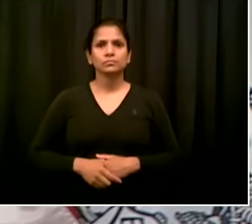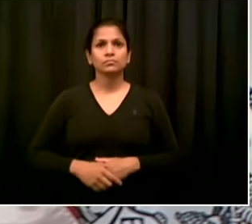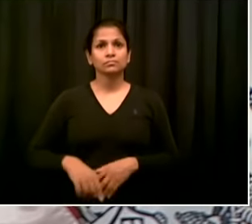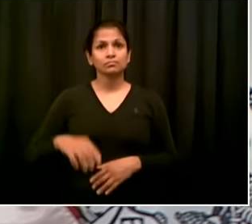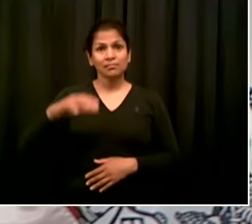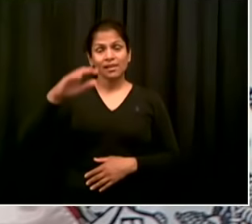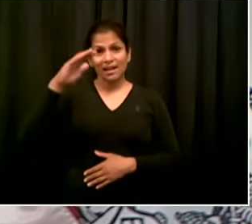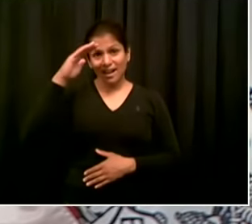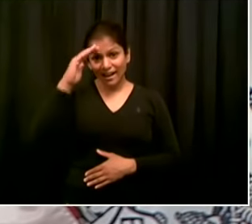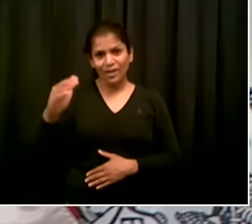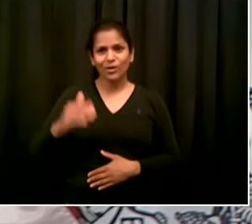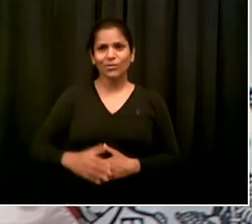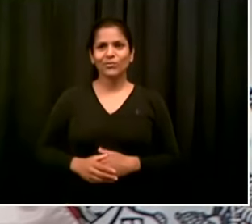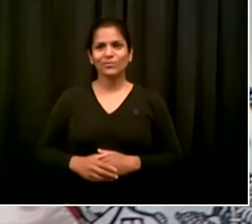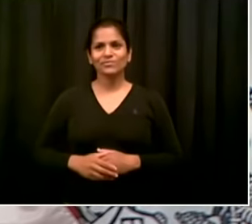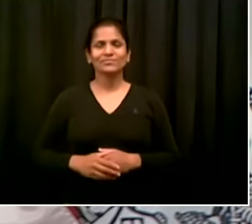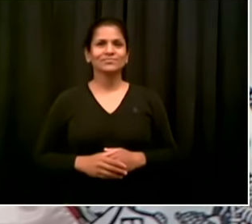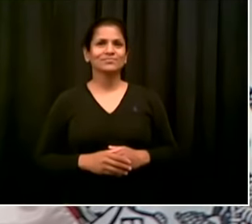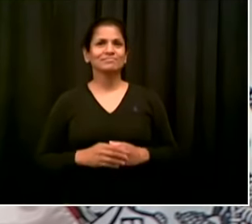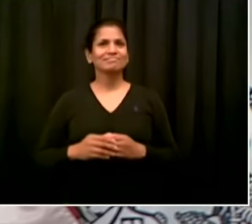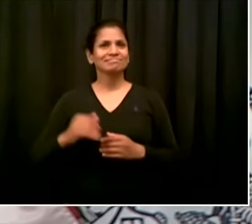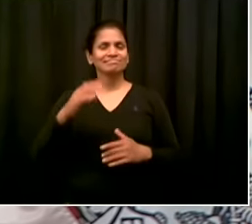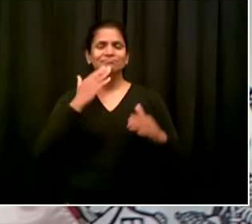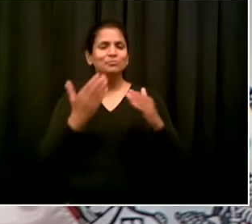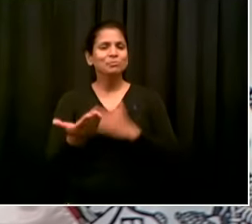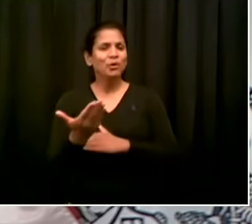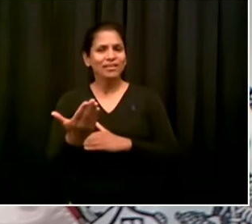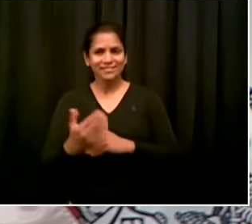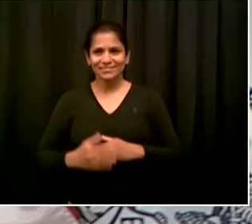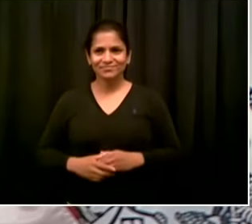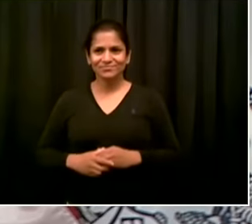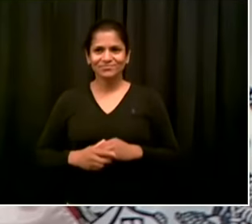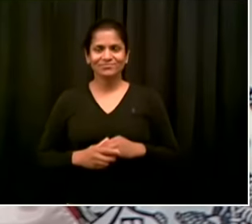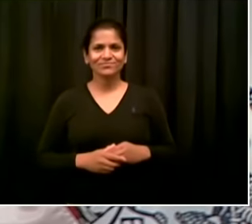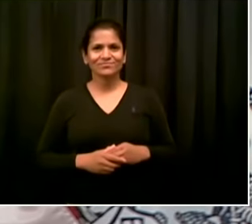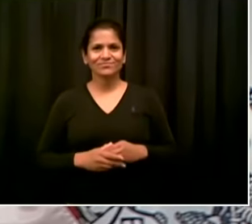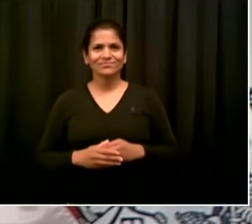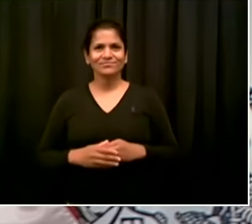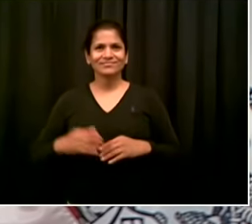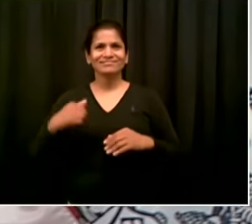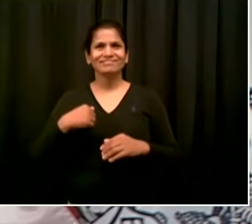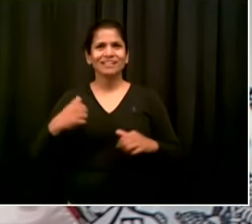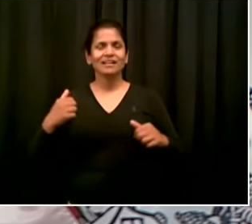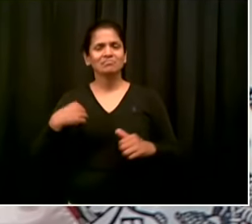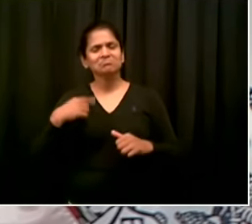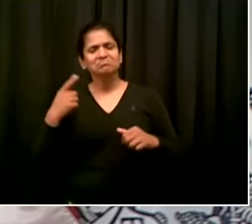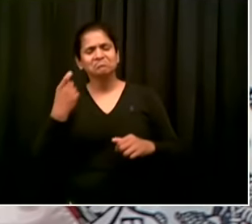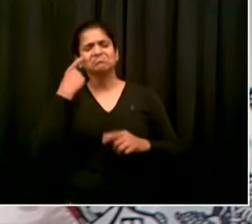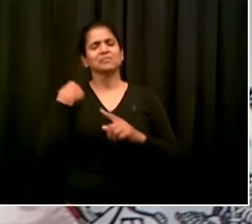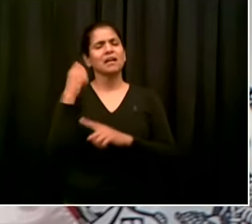THE RULES MAKE ENSSE AND ARE EFFECTIVE. I DO NOT THINK